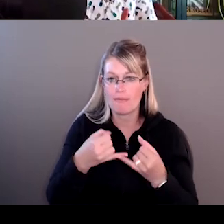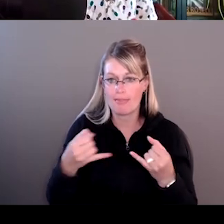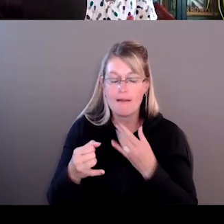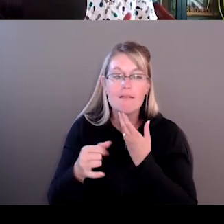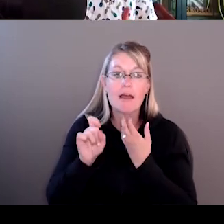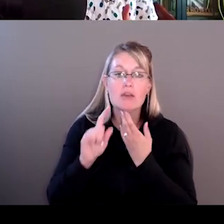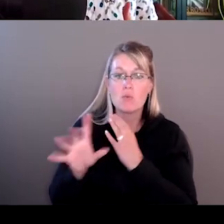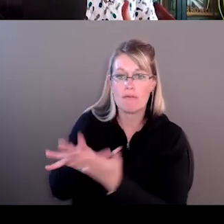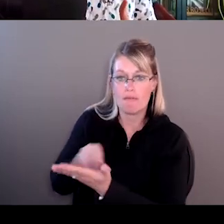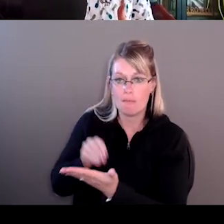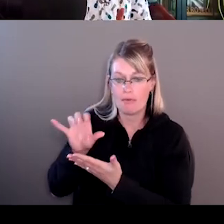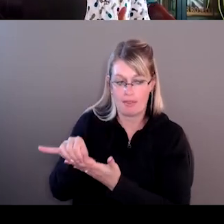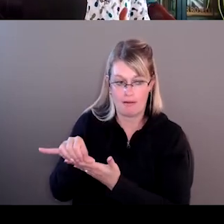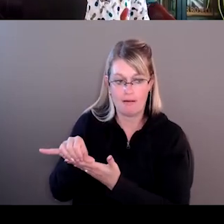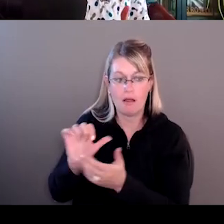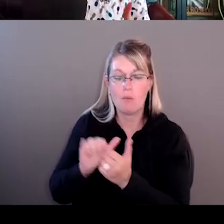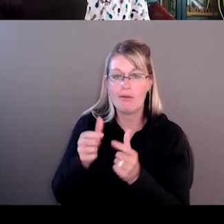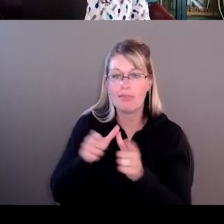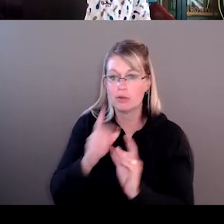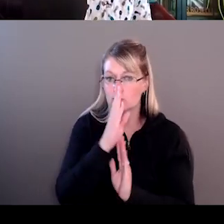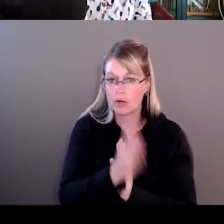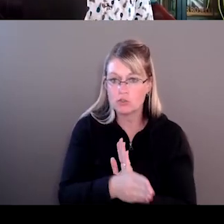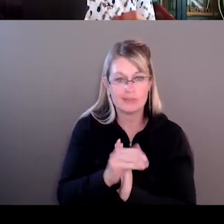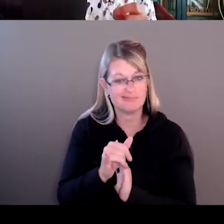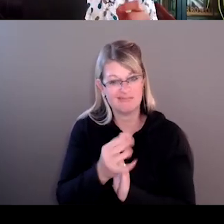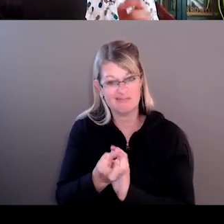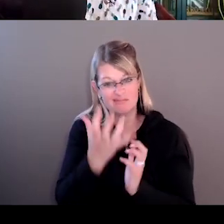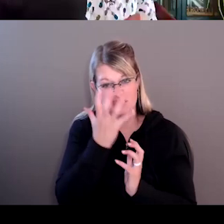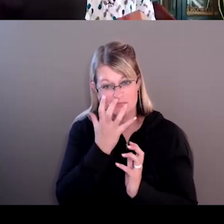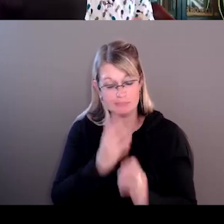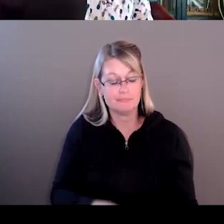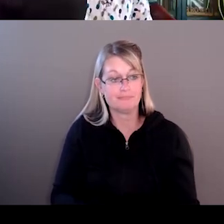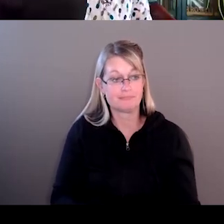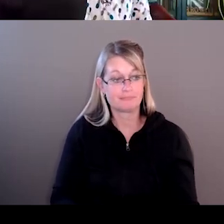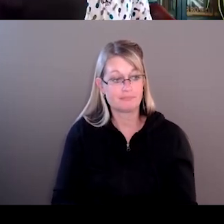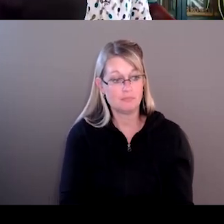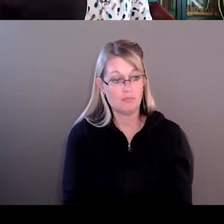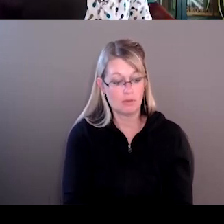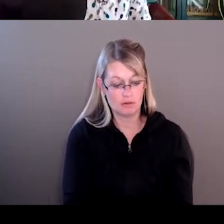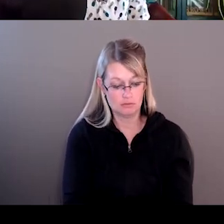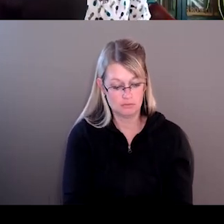the gradient across language directions and that was a bummer. Now I use CSS-generated